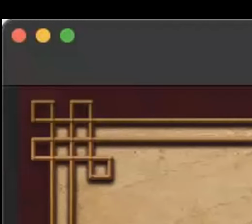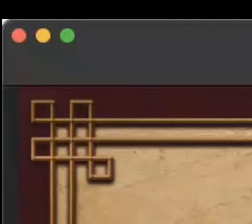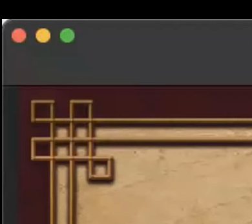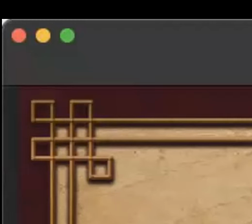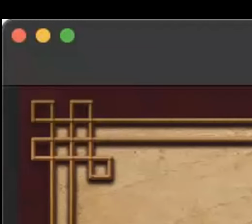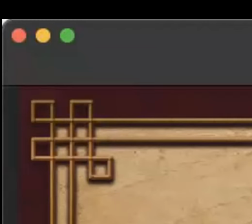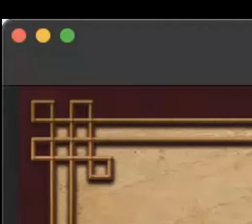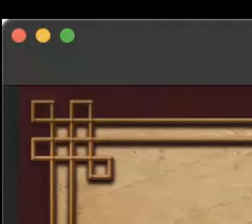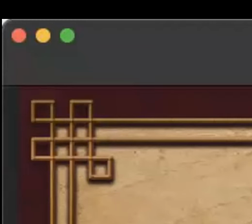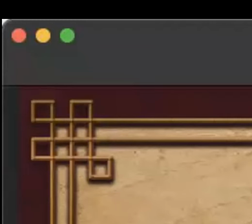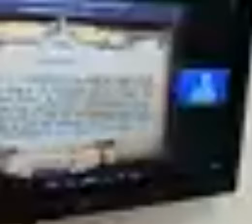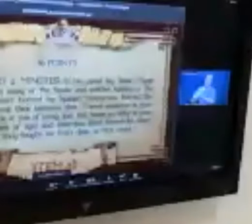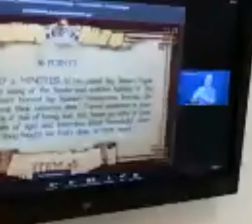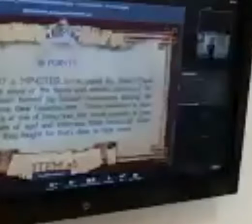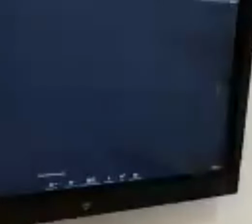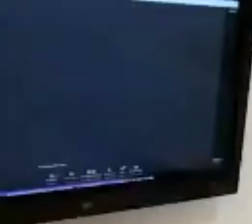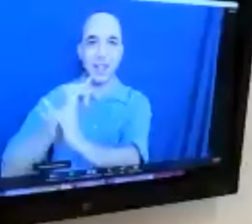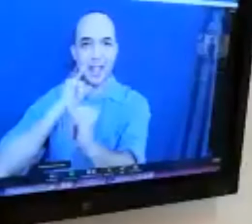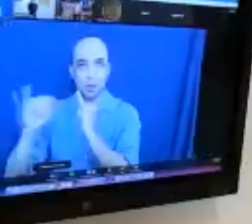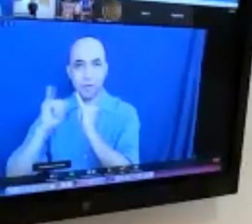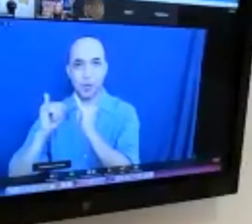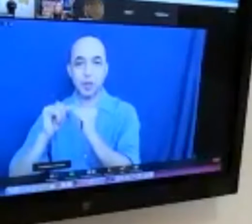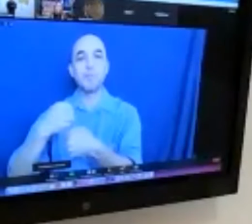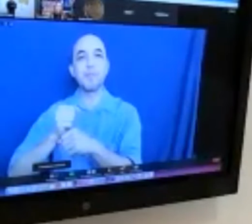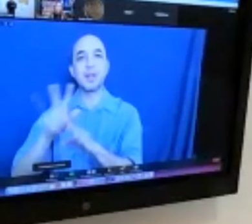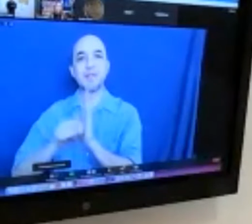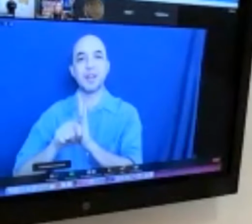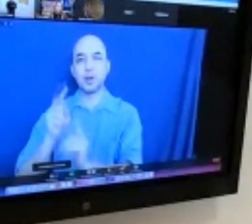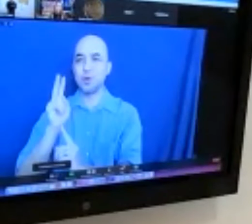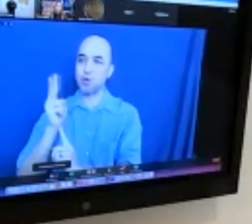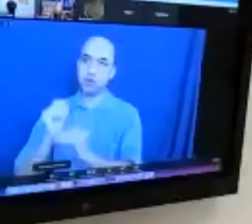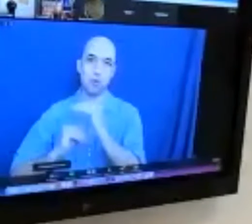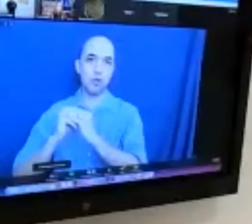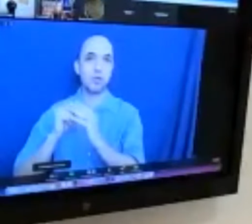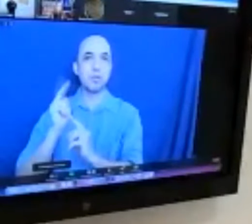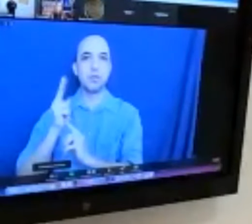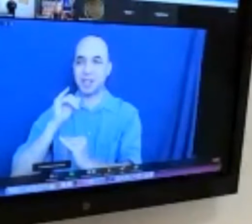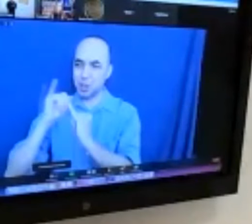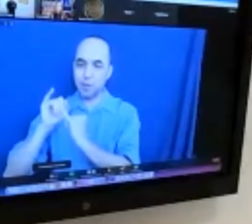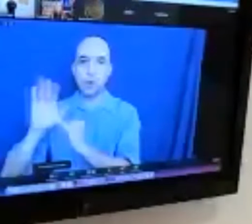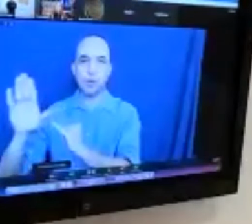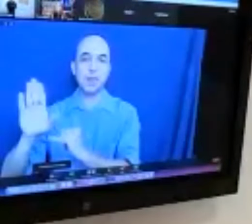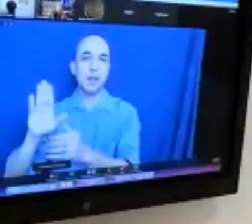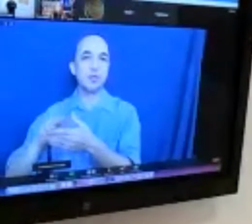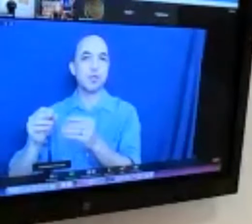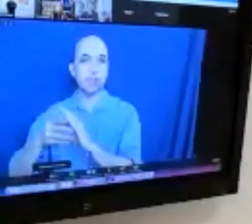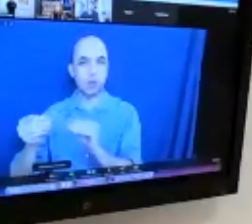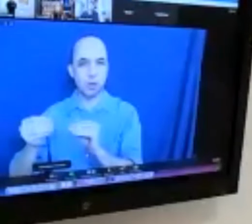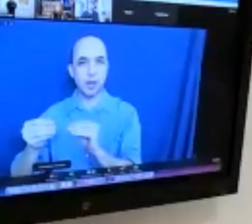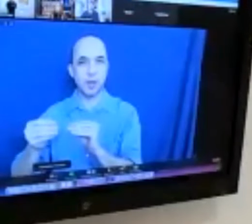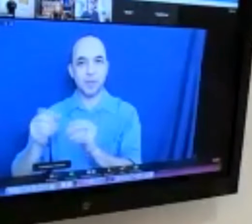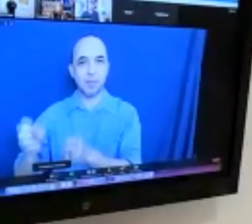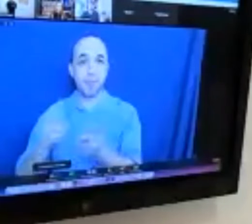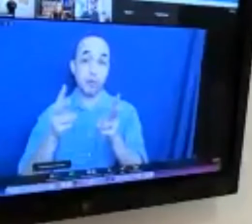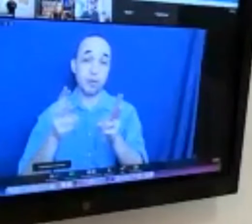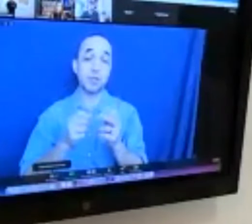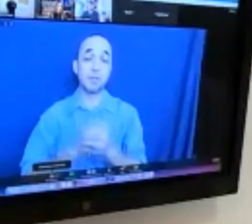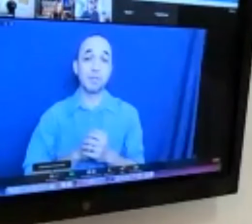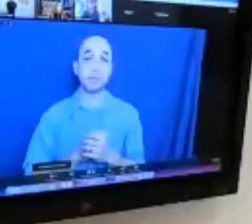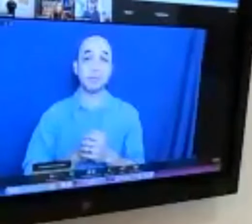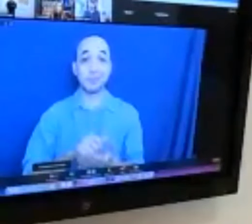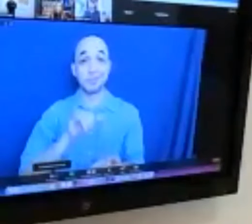PANEL. DO YOU HAVE ANYTHING ELSE TO